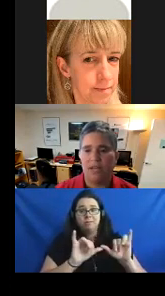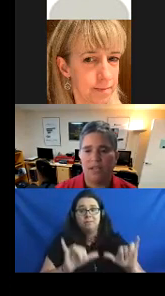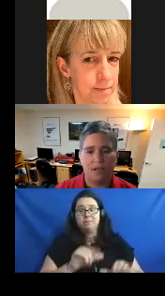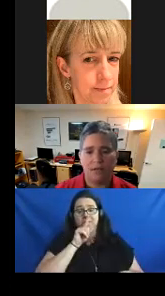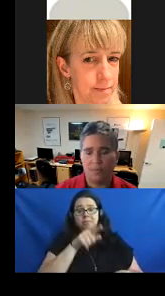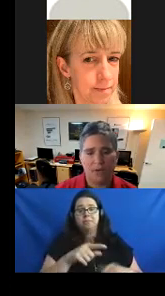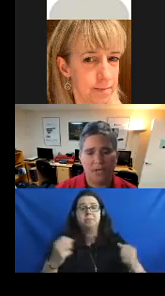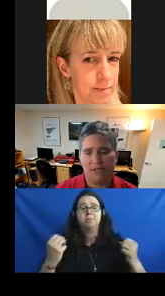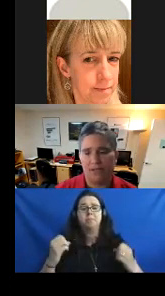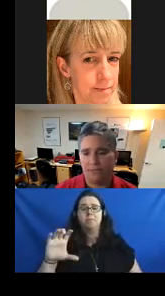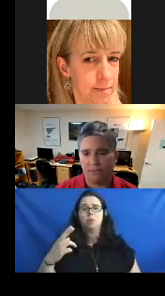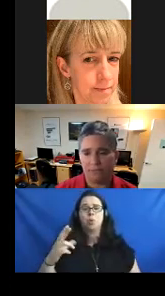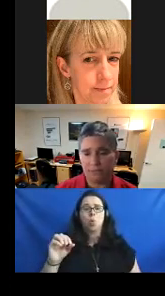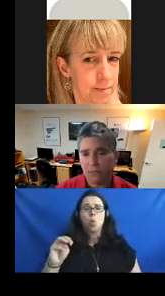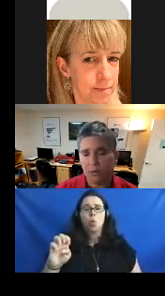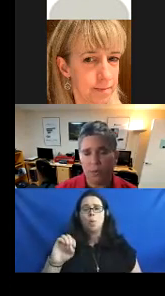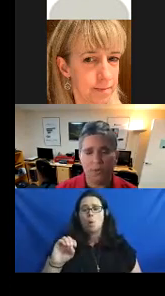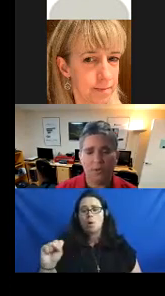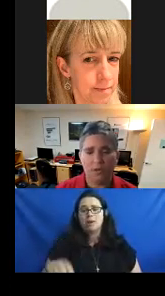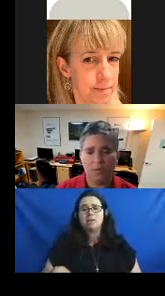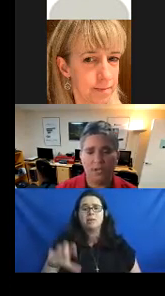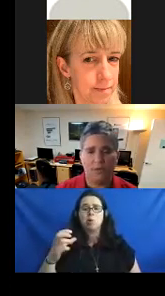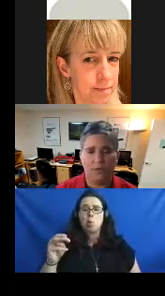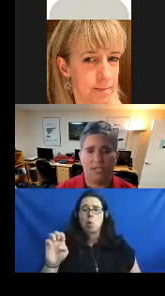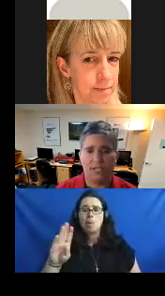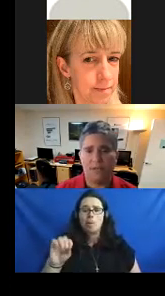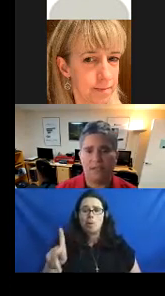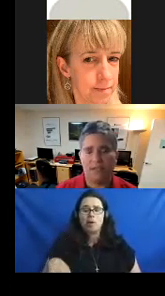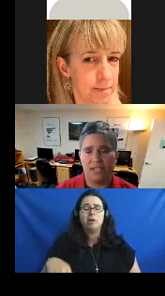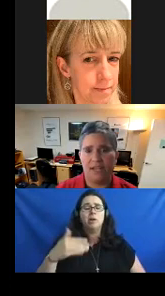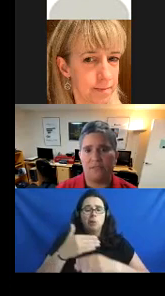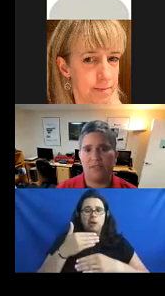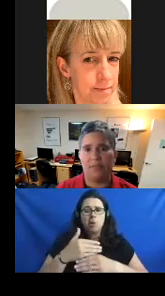OS, CHROME BOOK, WINDOWS, AND Mac, THEY HAVE FLEXIBILITY TO